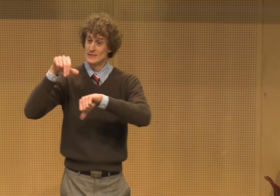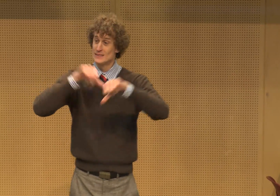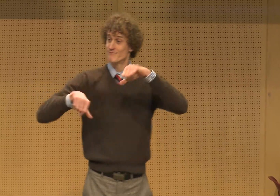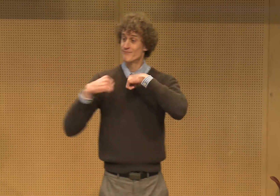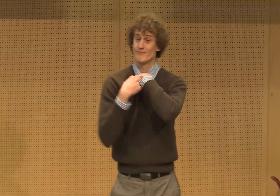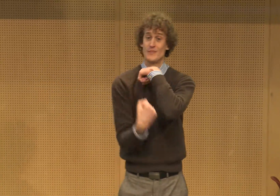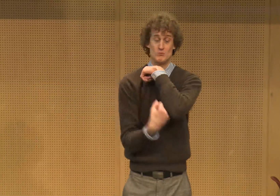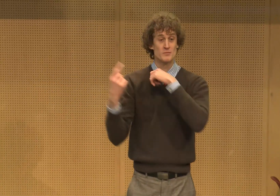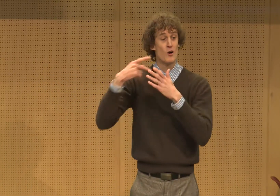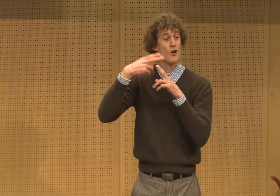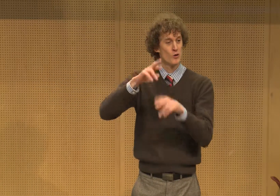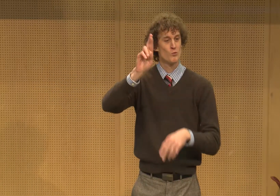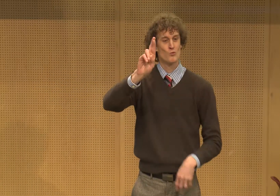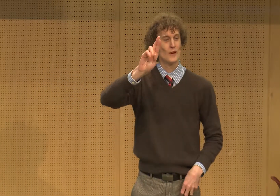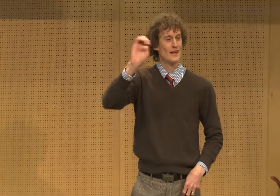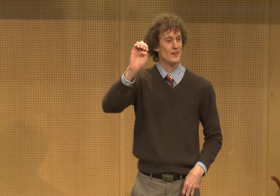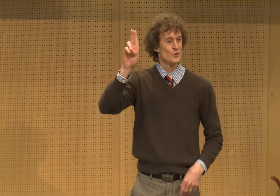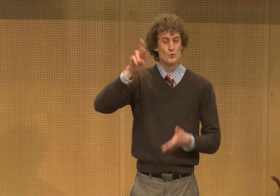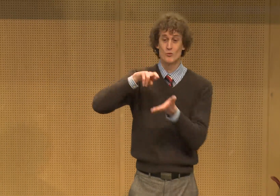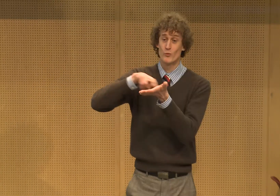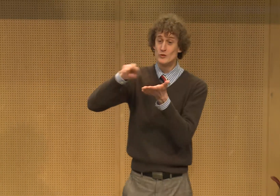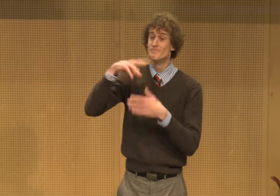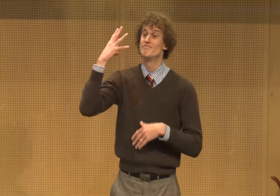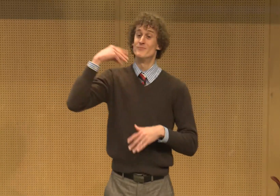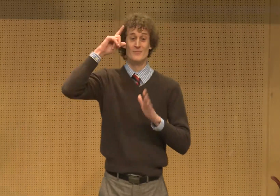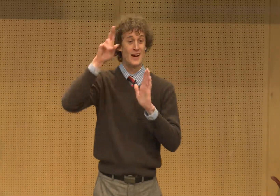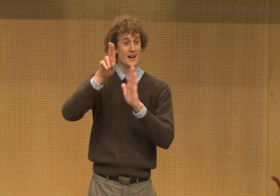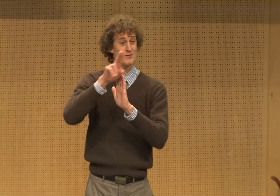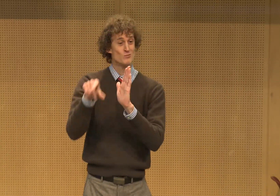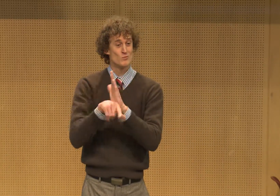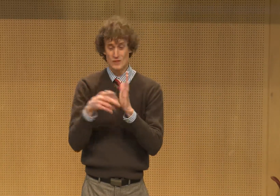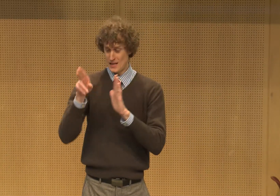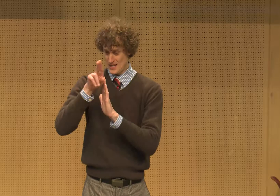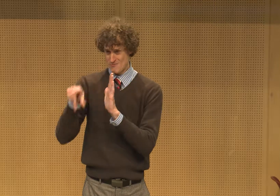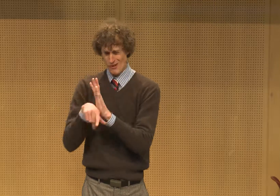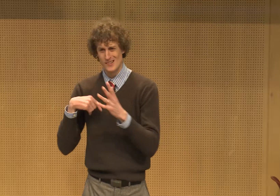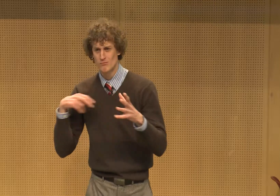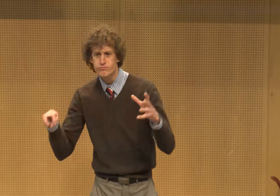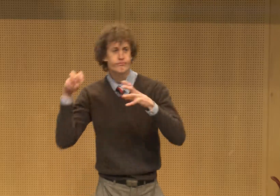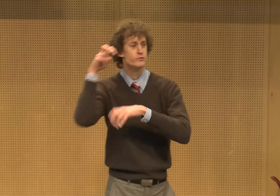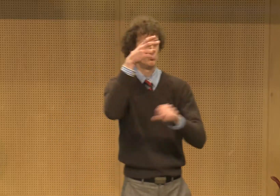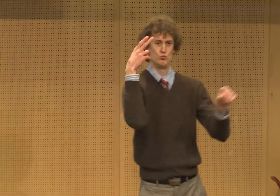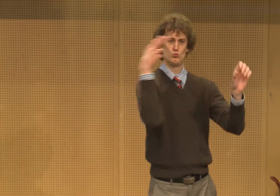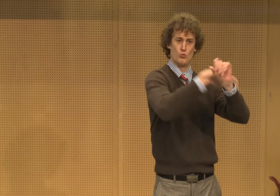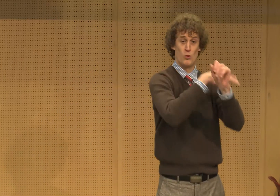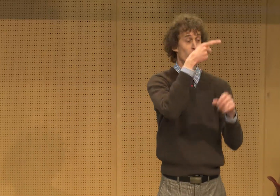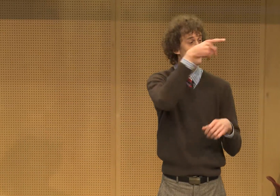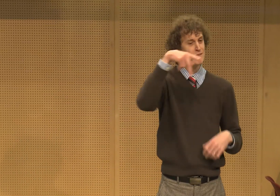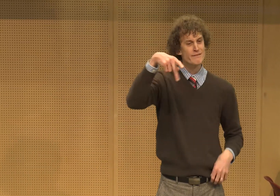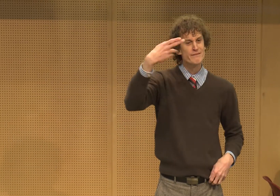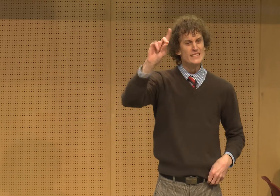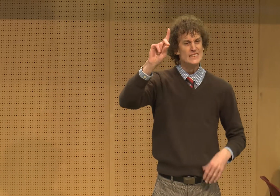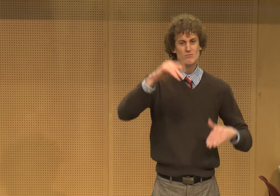Mm-hmm. I was doing it with the National Science Foundation Research Experience